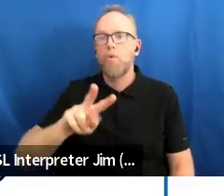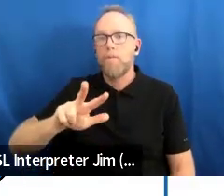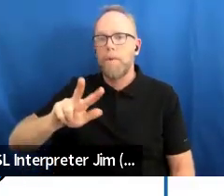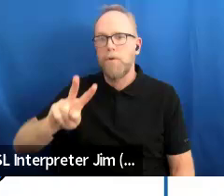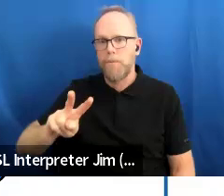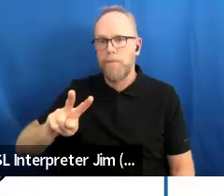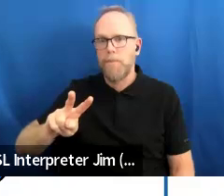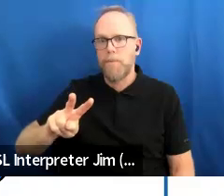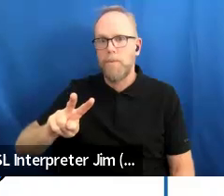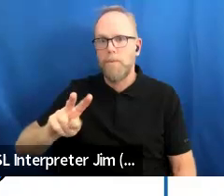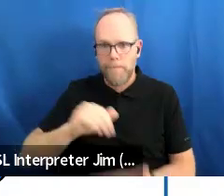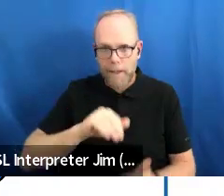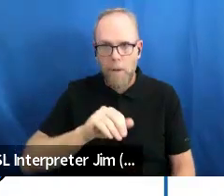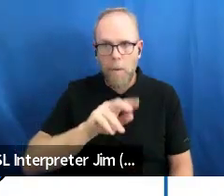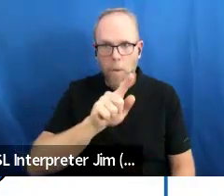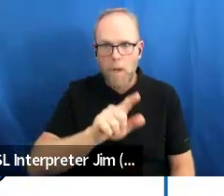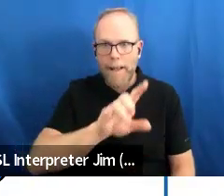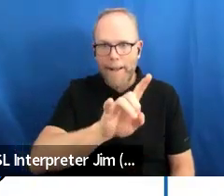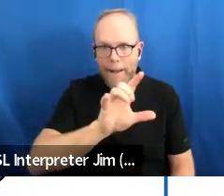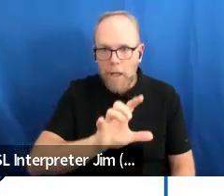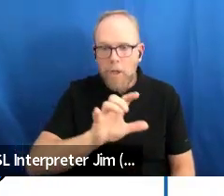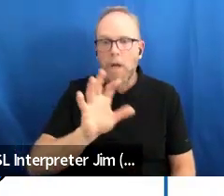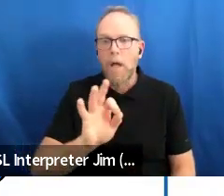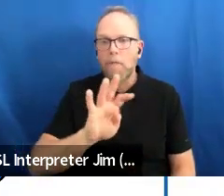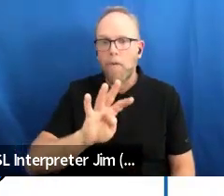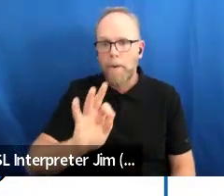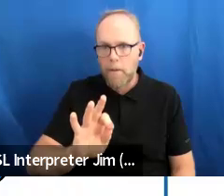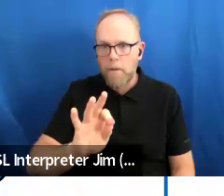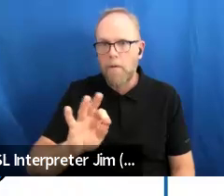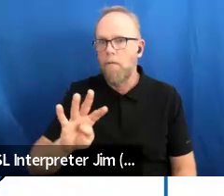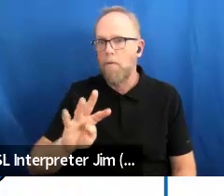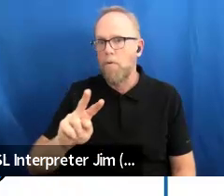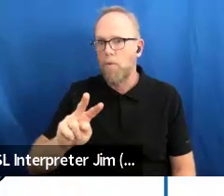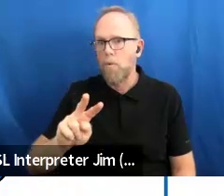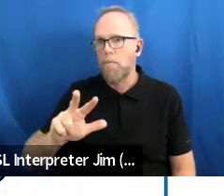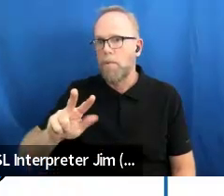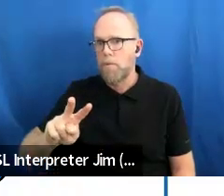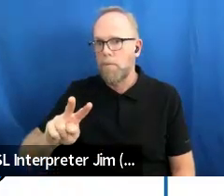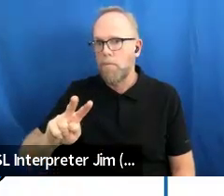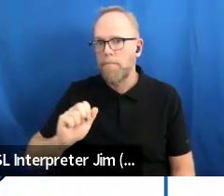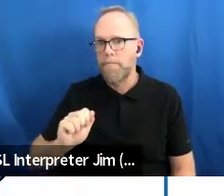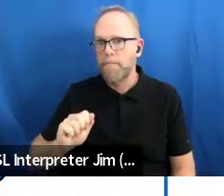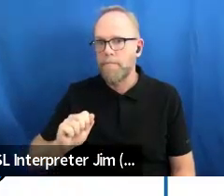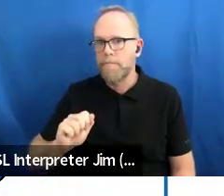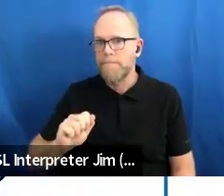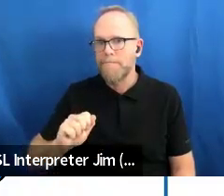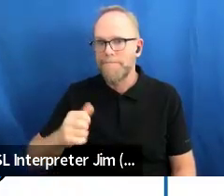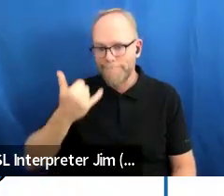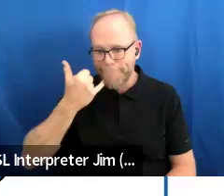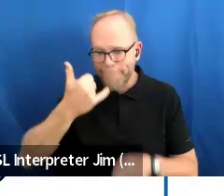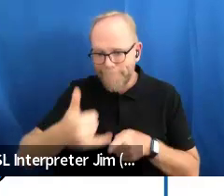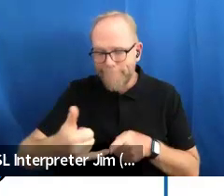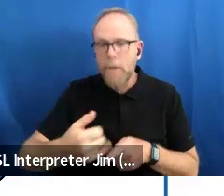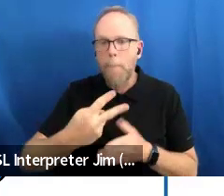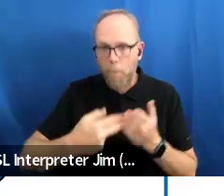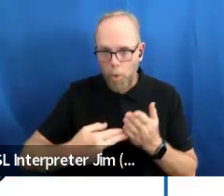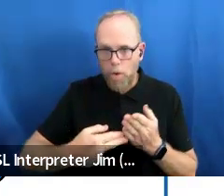Again, 1-800-949-4232. And that is voice and relay.